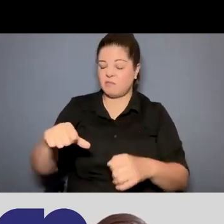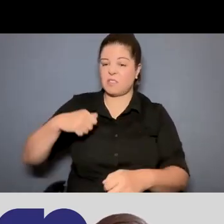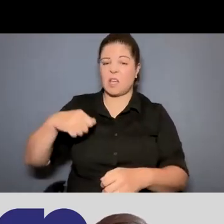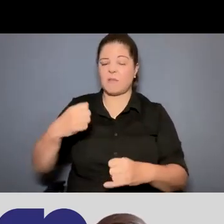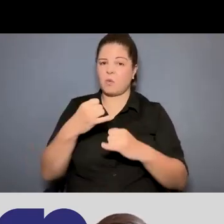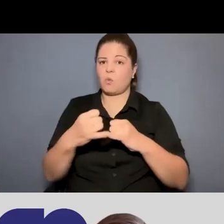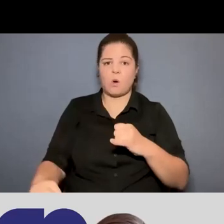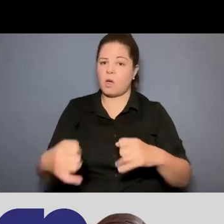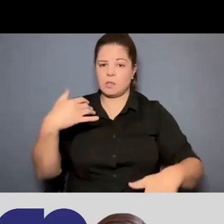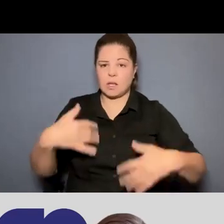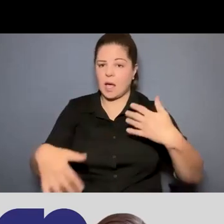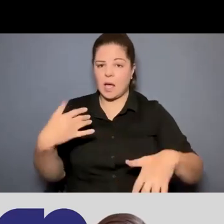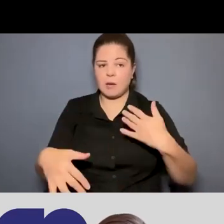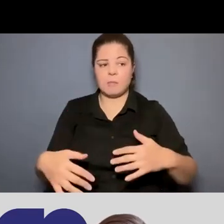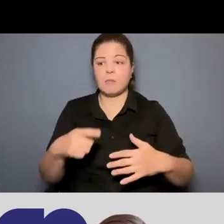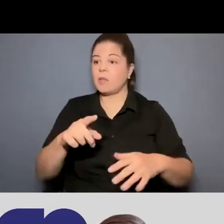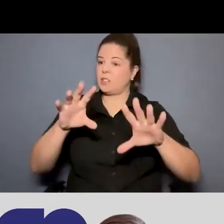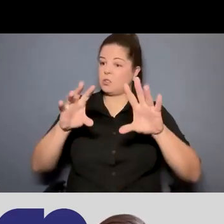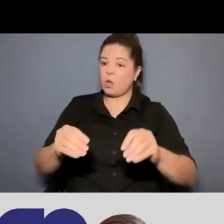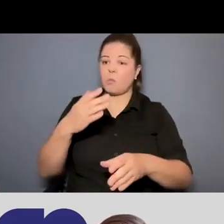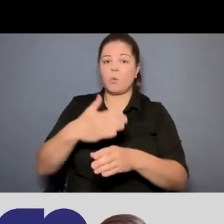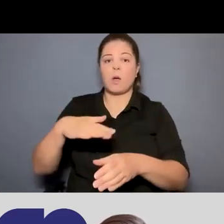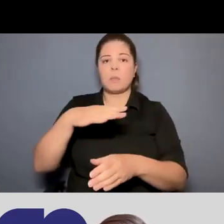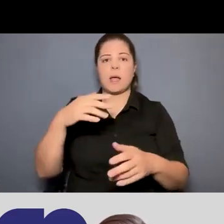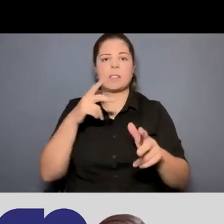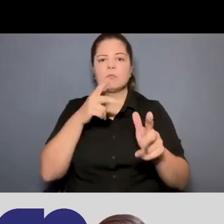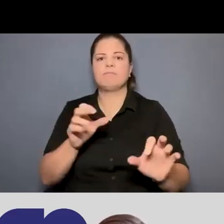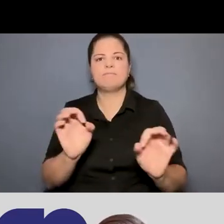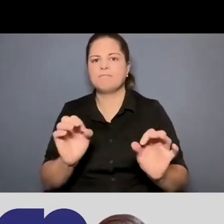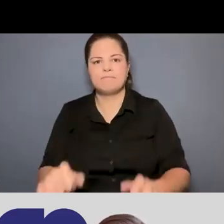of workplace sexual harassment. The report also found that existing